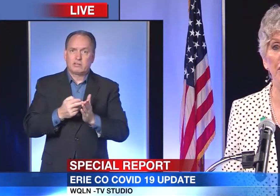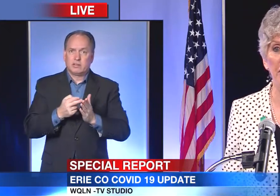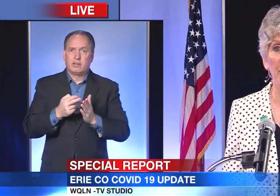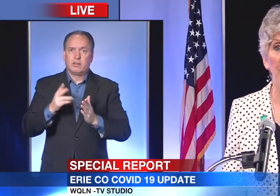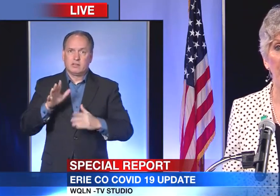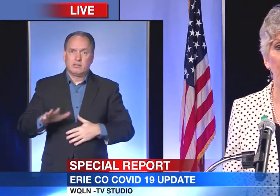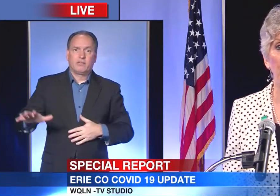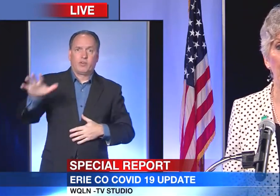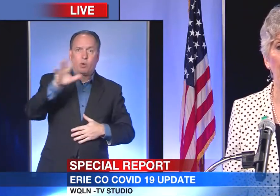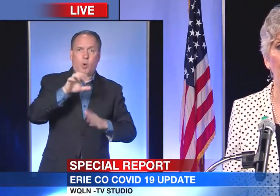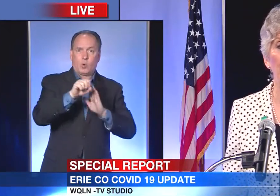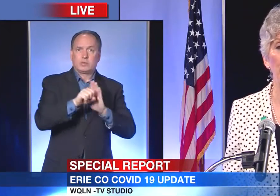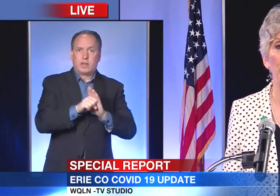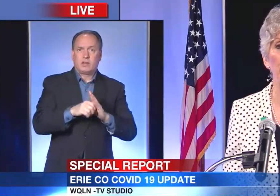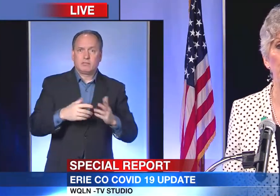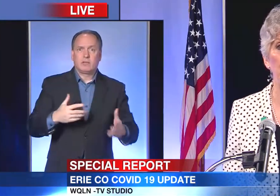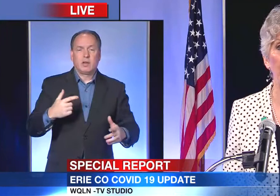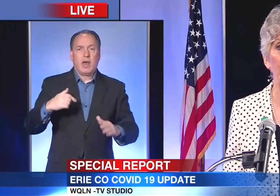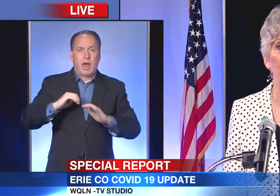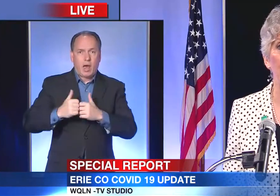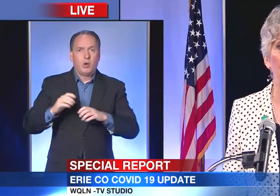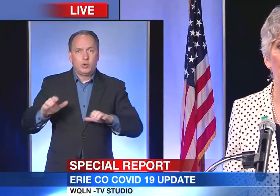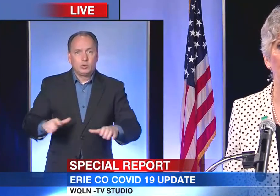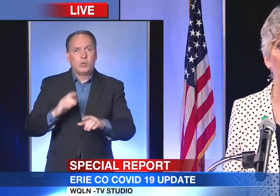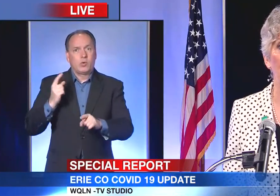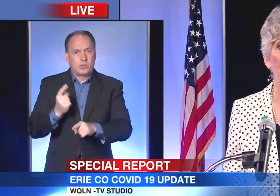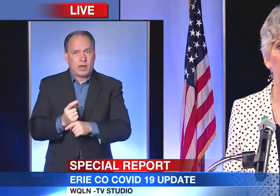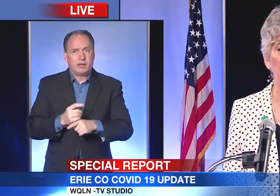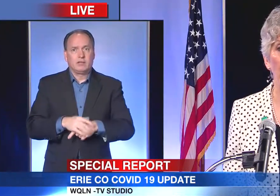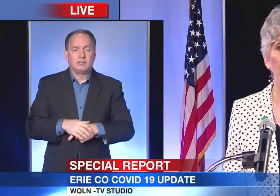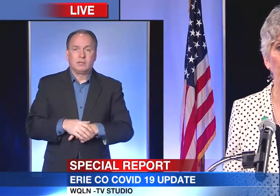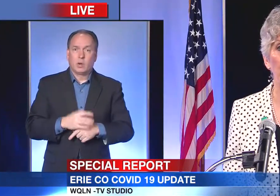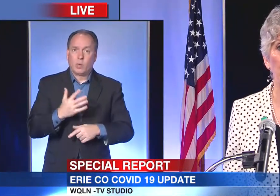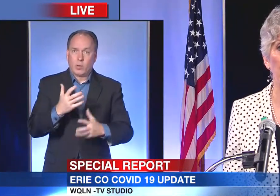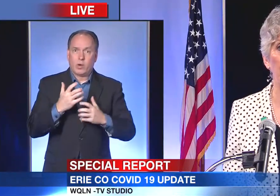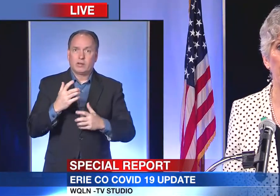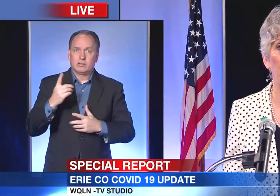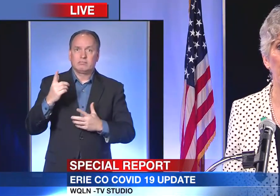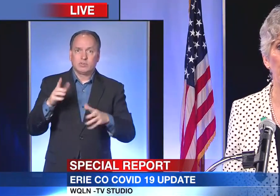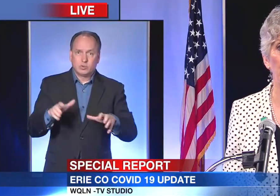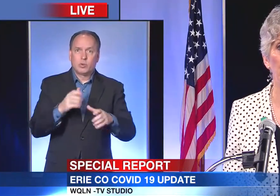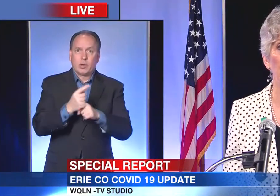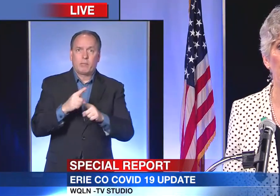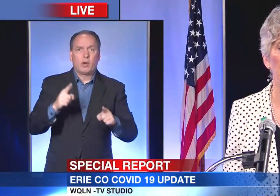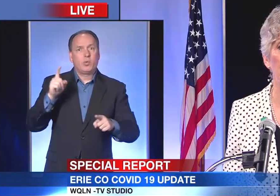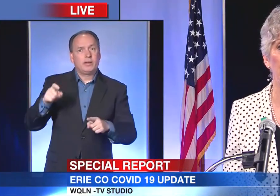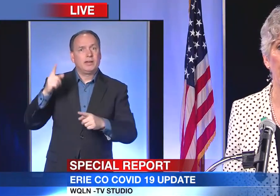WE HAVE BEEN I THINK THE BEST EXAMPLE HONESTLY, I WOULD SAY IN THE STATE, OF HOW YOU DO THIS RIGHT.